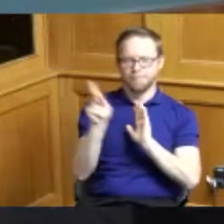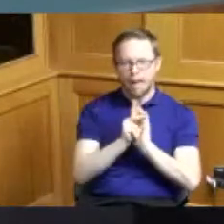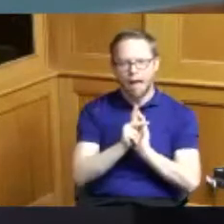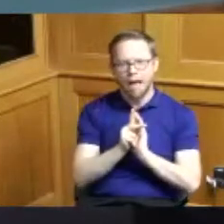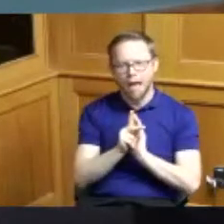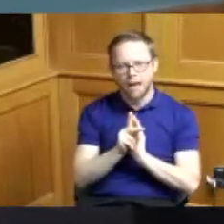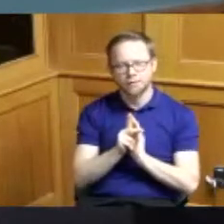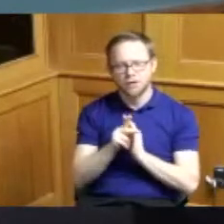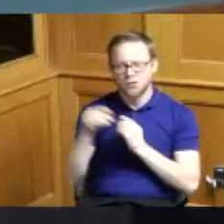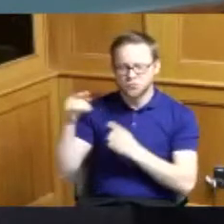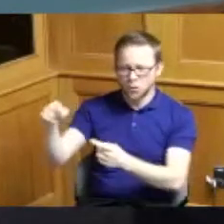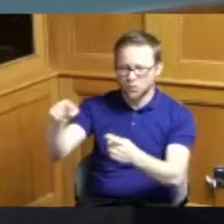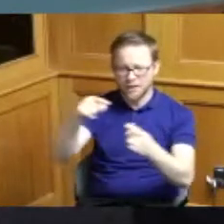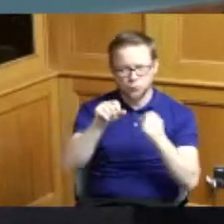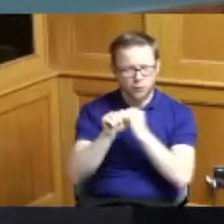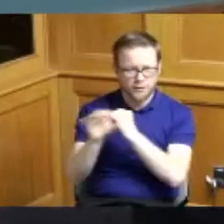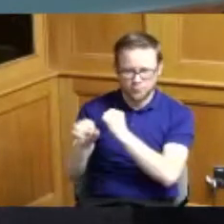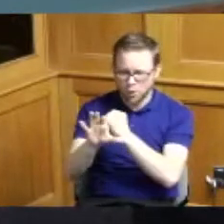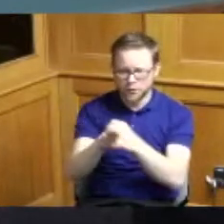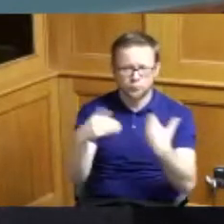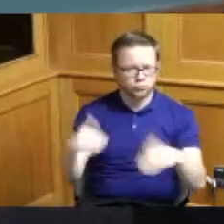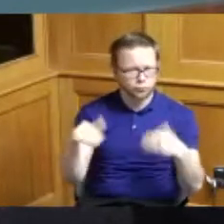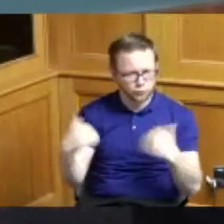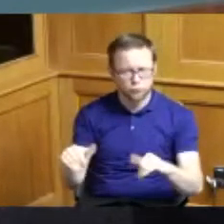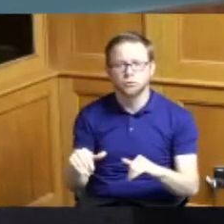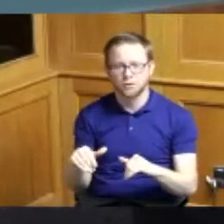uh at that time and I don't even know if that number has been broken today